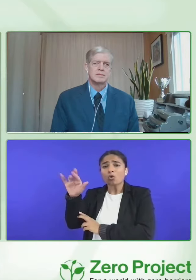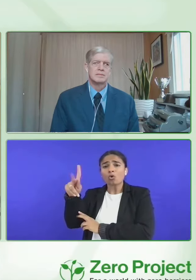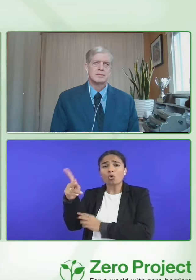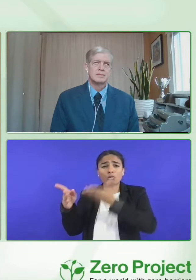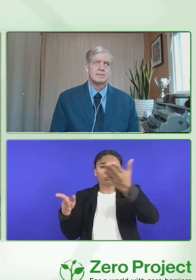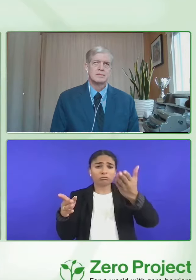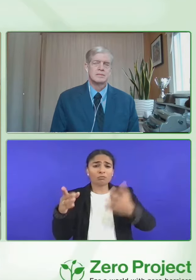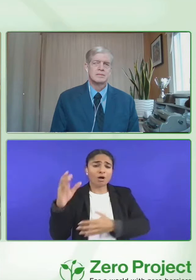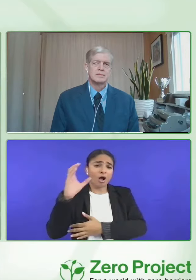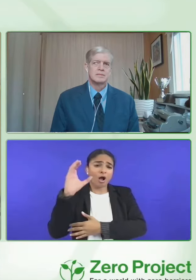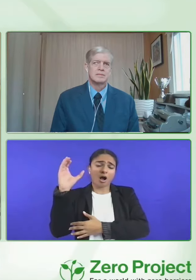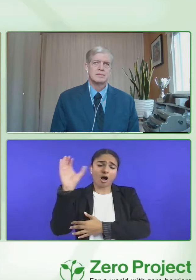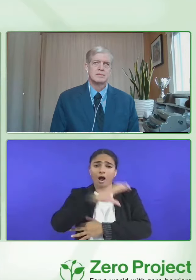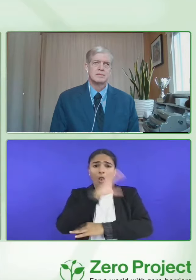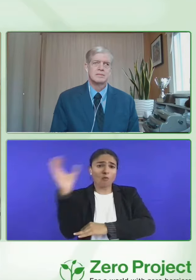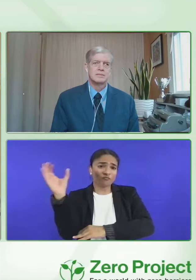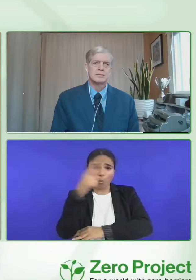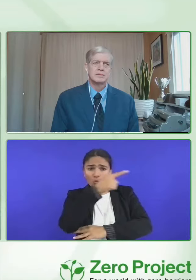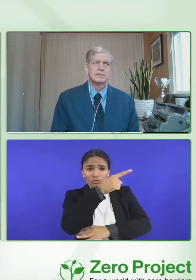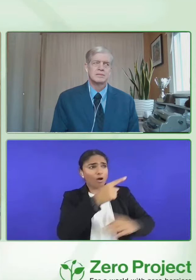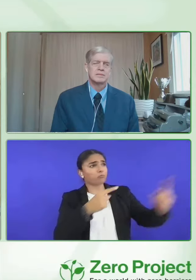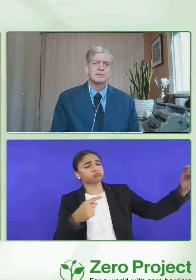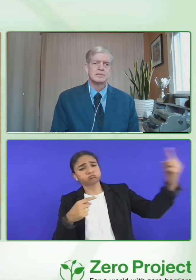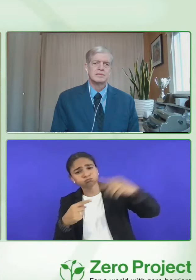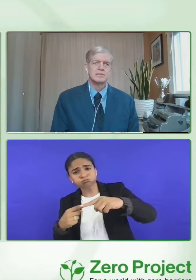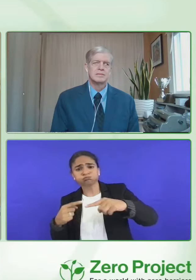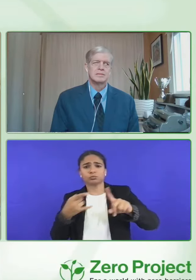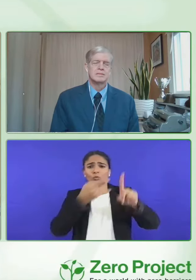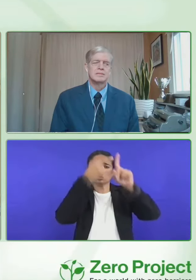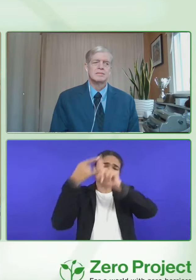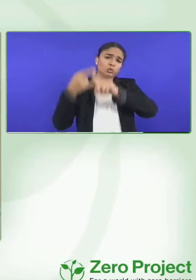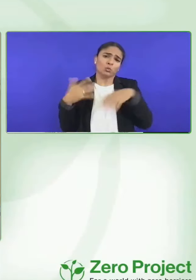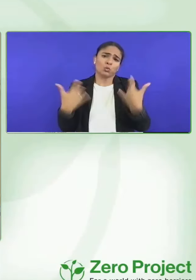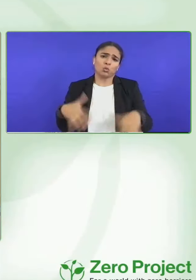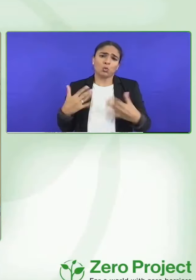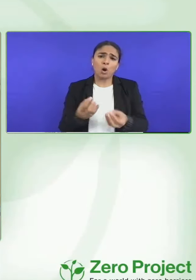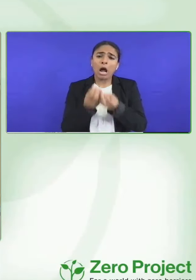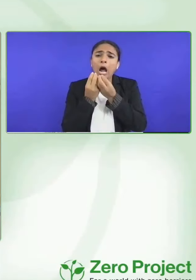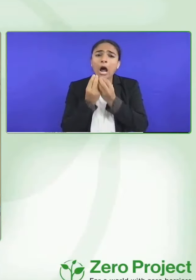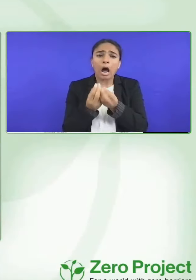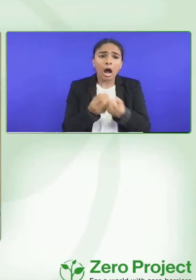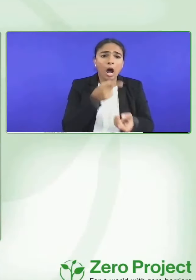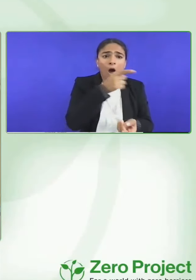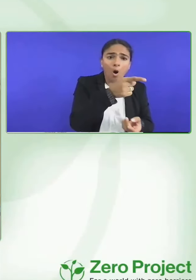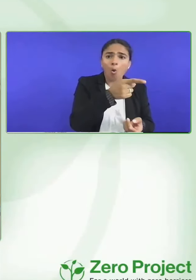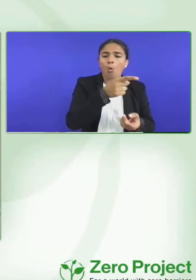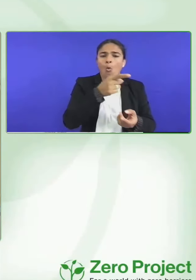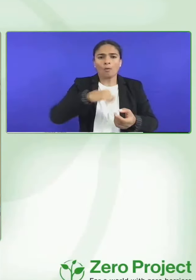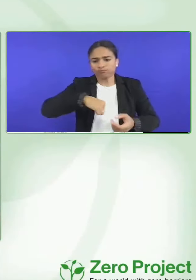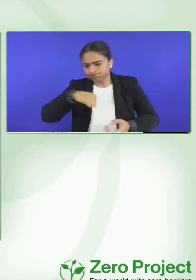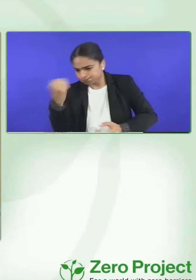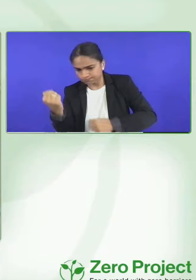do it with you but before I end I'm going to ask Neil Milliken if he